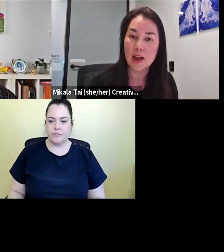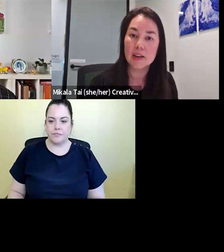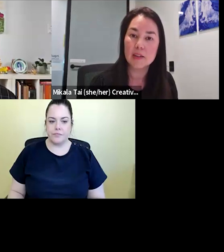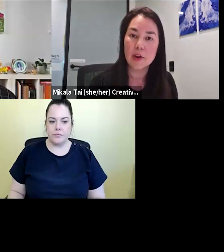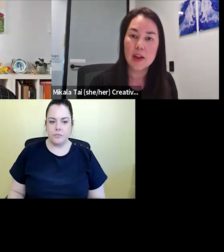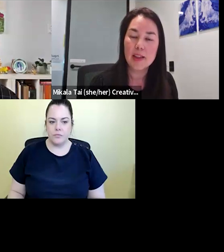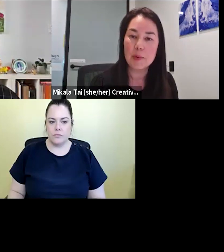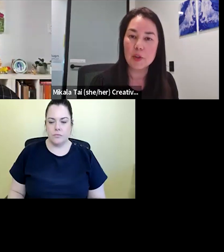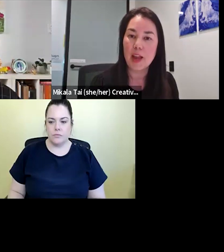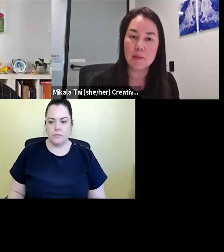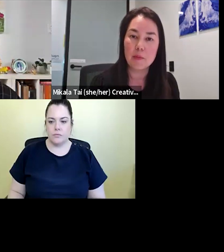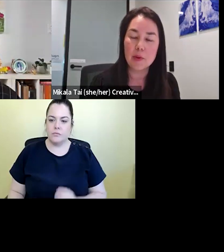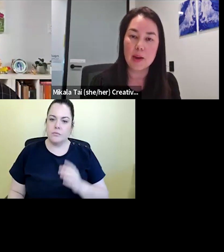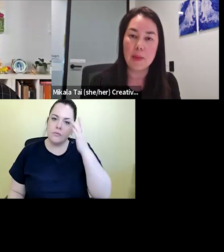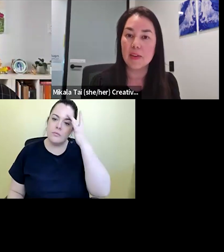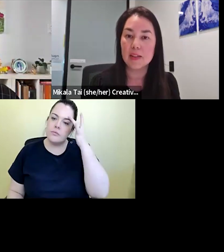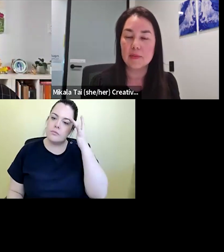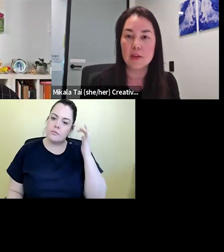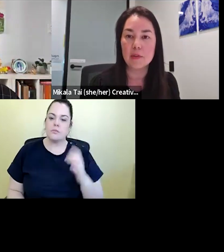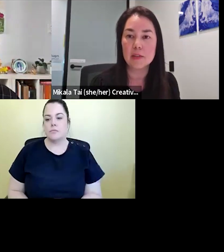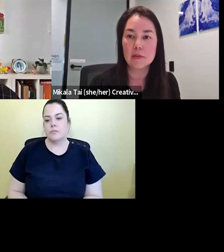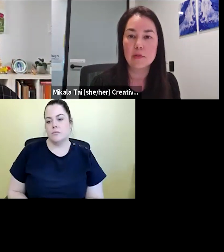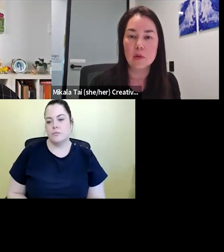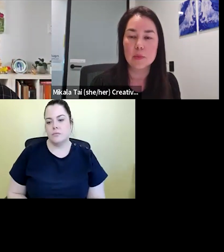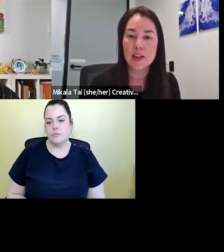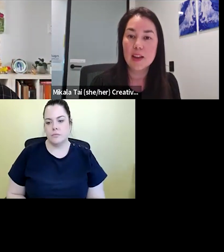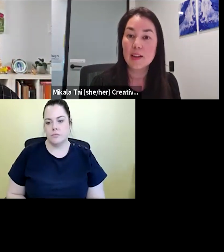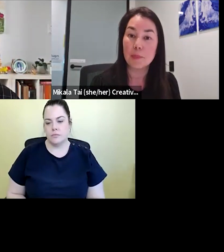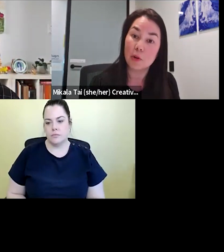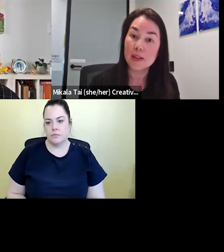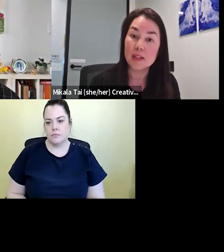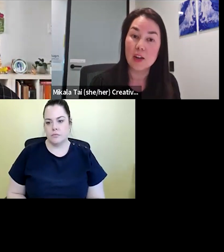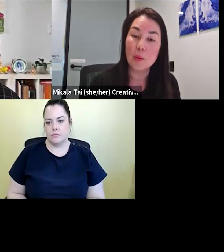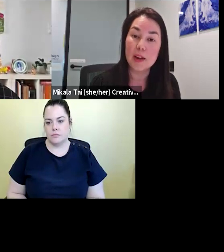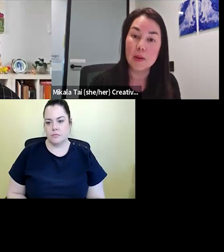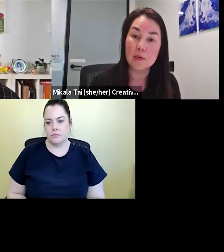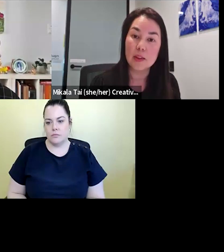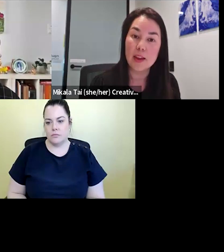site. So ambition can manifest in very different forms. That probably does not help anyone with